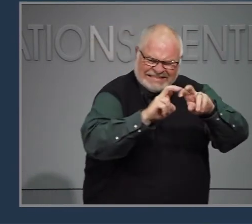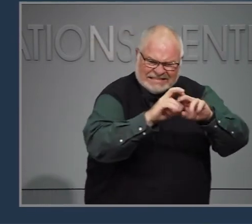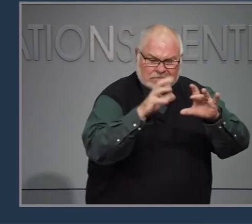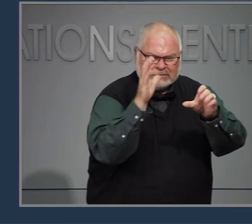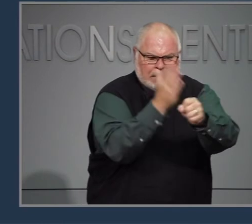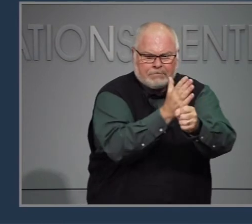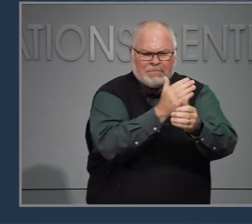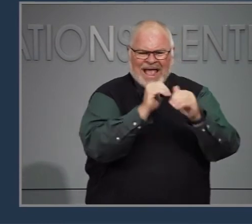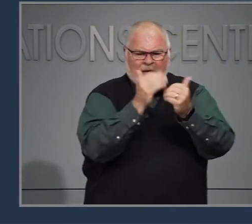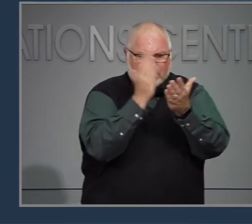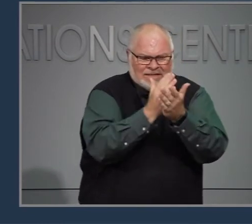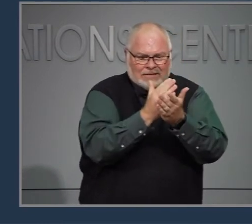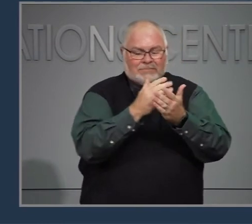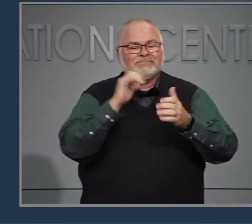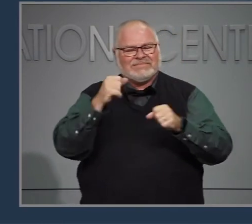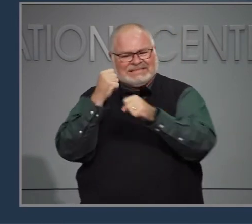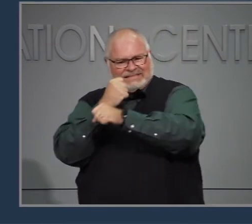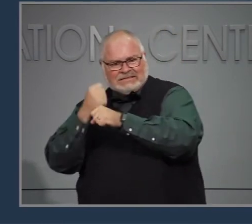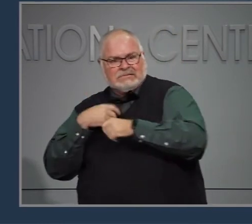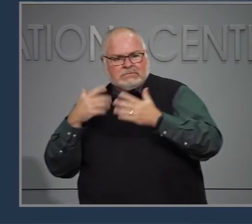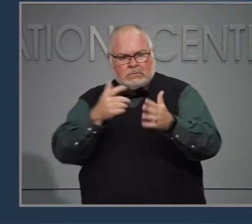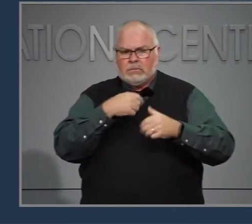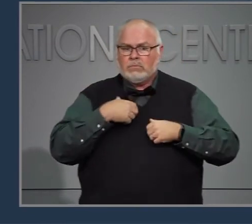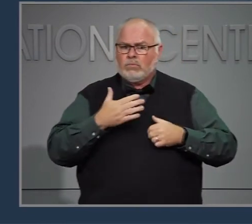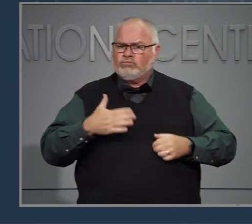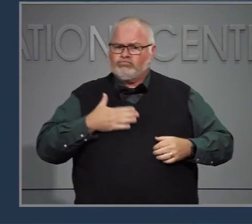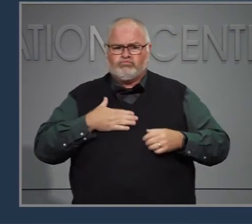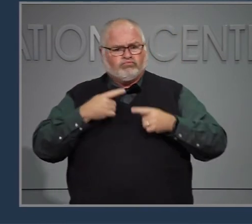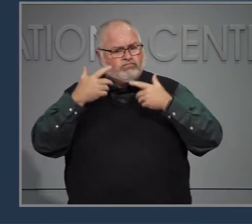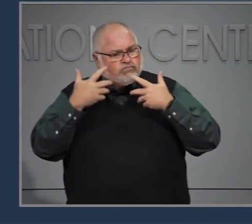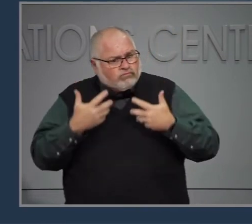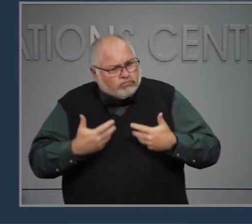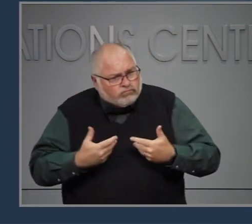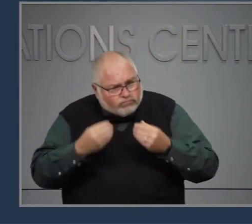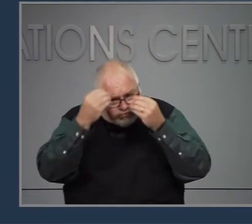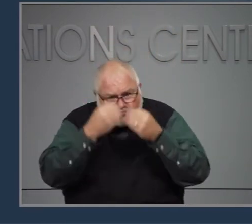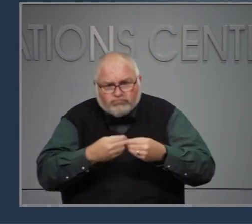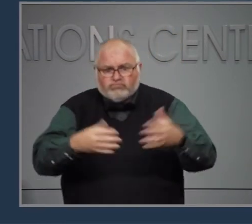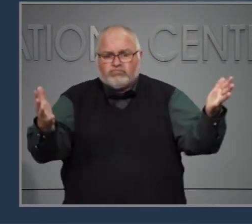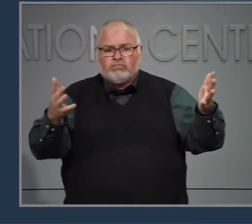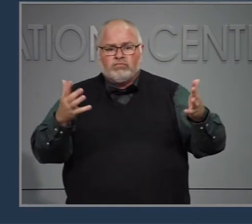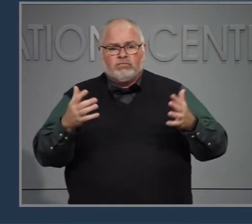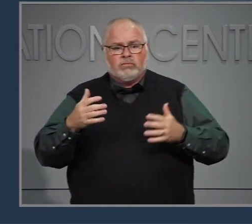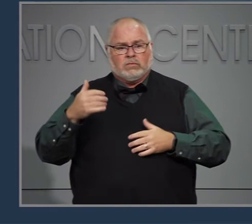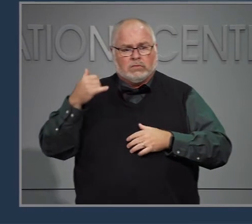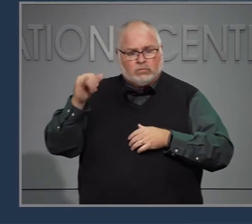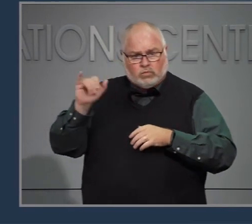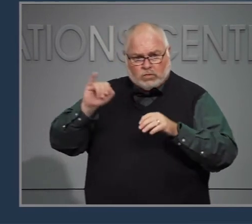I'M PLEASED TO SAY THAT WE'VE ALREADY COMPLETED ON SITE INFECTION CONTROL INSPECTIONS.